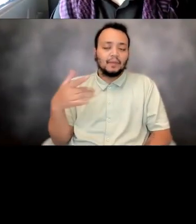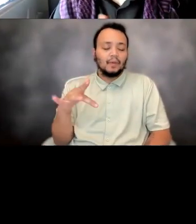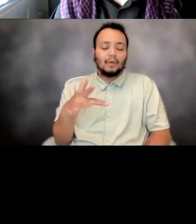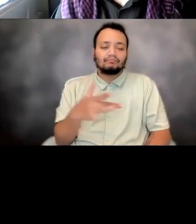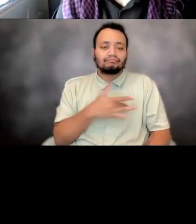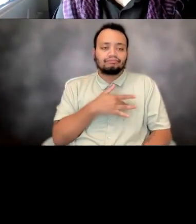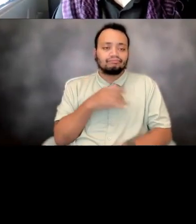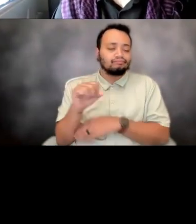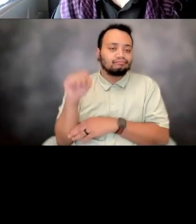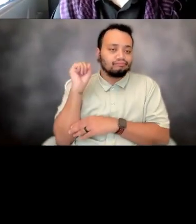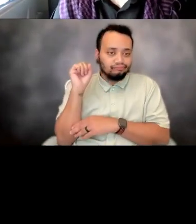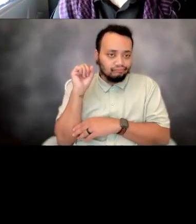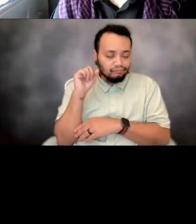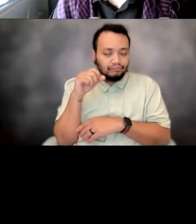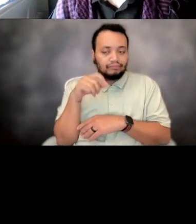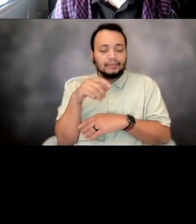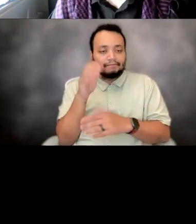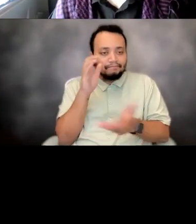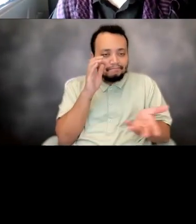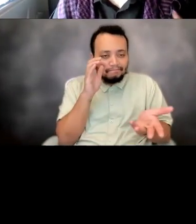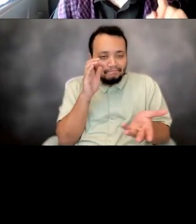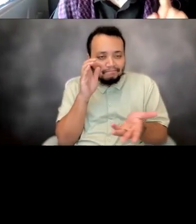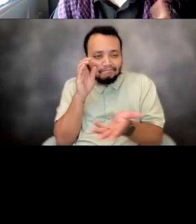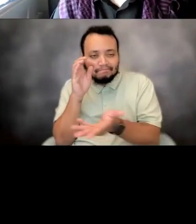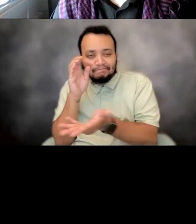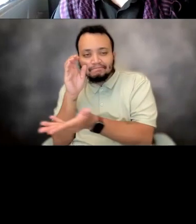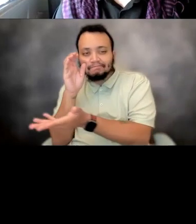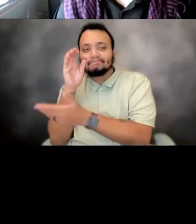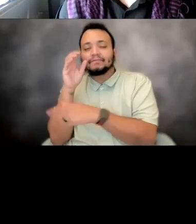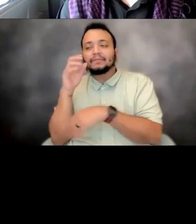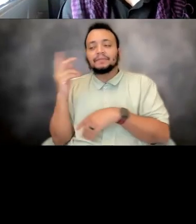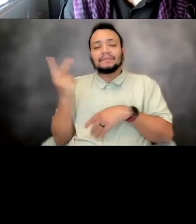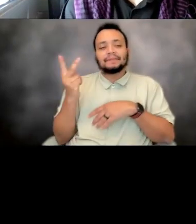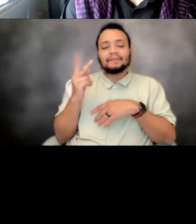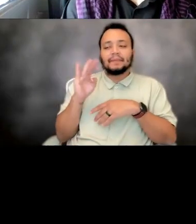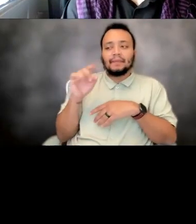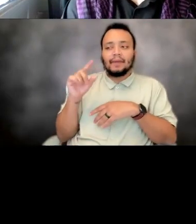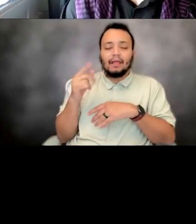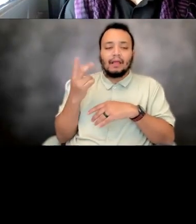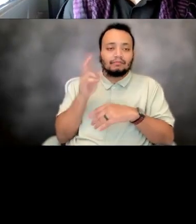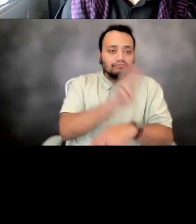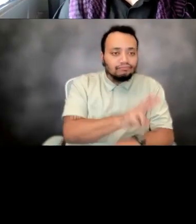and Emil and I were in I think every one of the sessions maybe but one of 'em, for each of us was